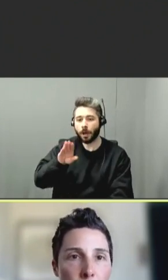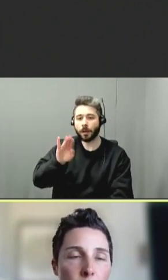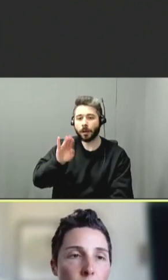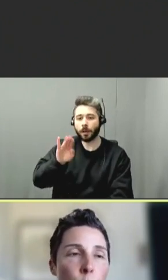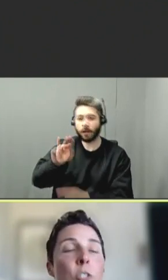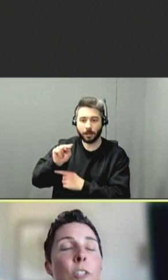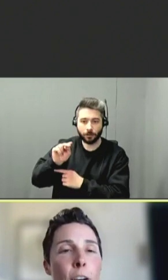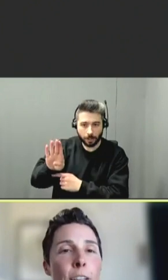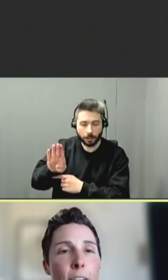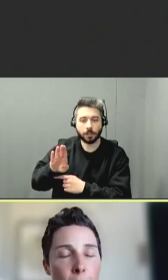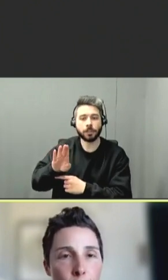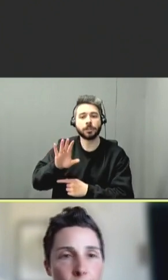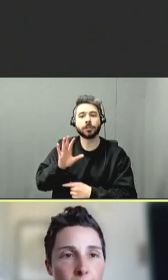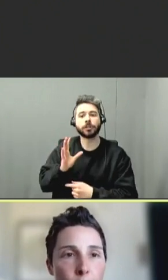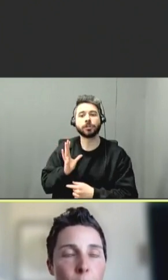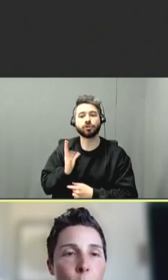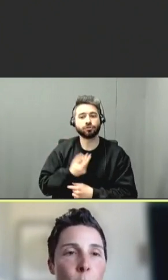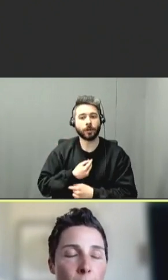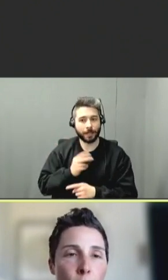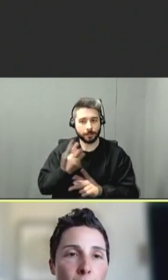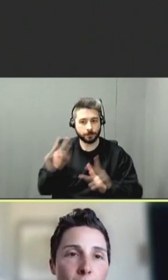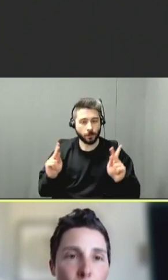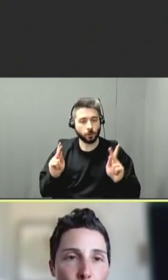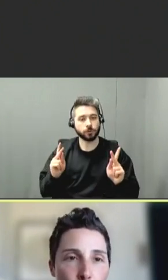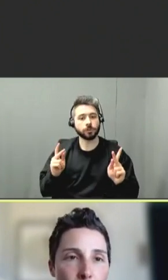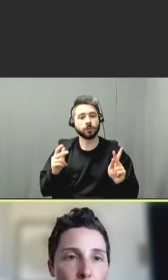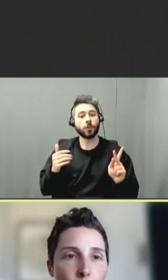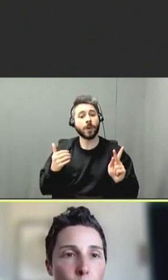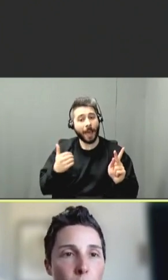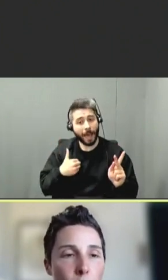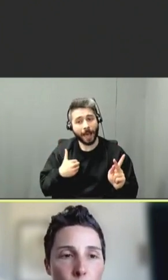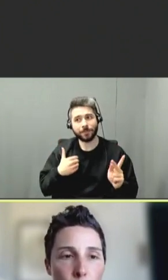data. We're starting to have good data because we're now collecting our own data, but, you know,